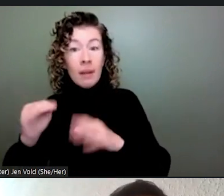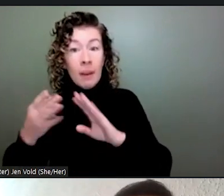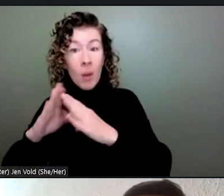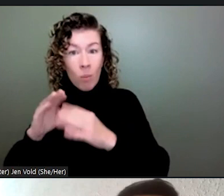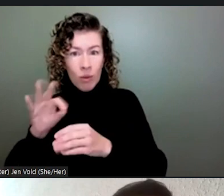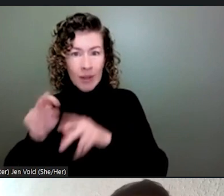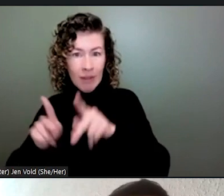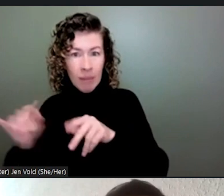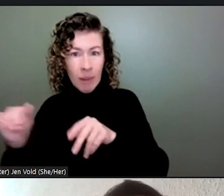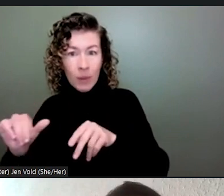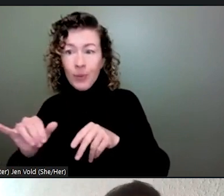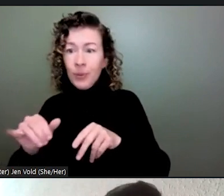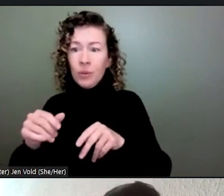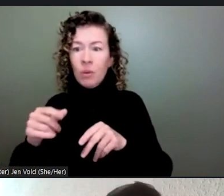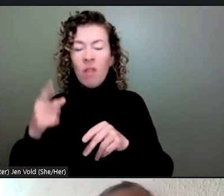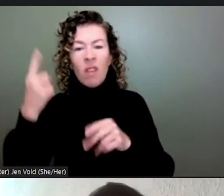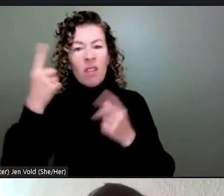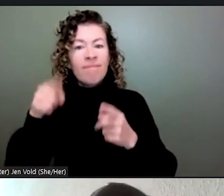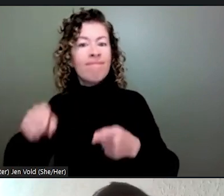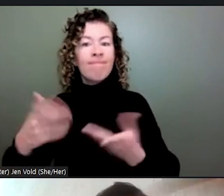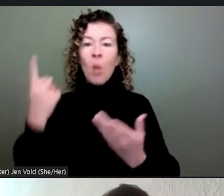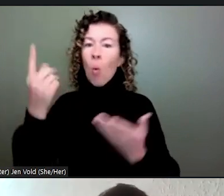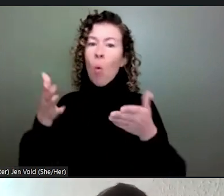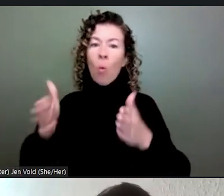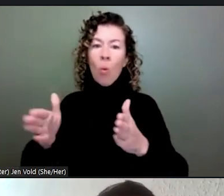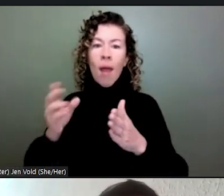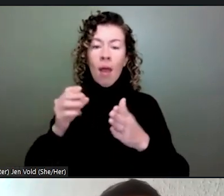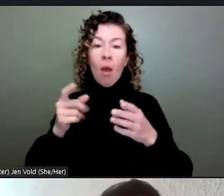that this was kind of one way of framing what happened in New York with what was happening in the UK.